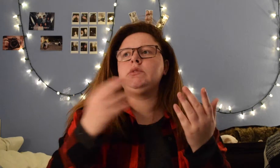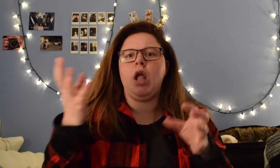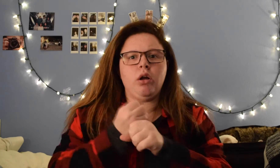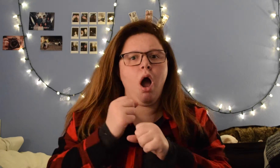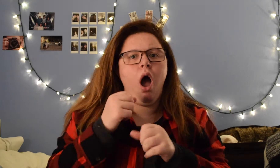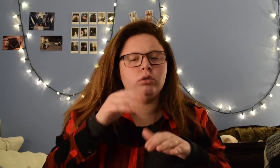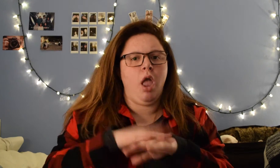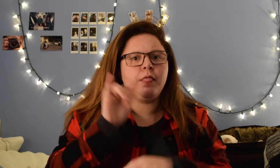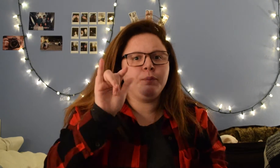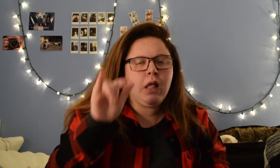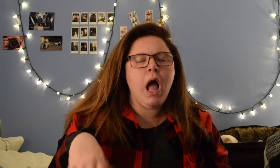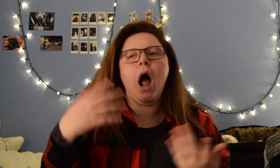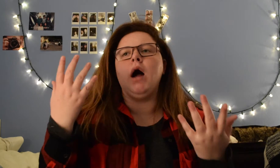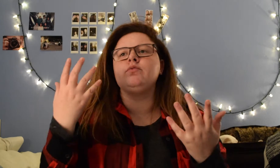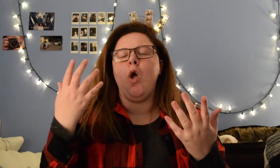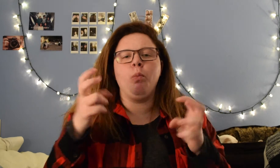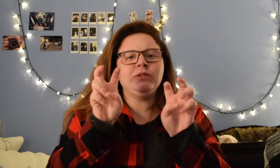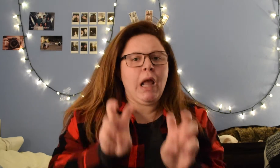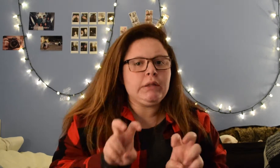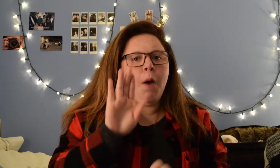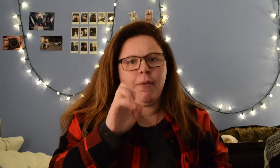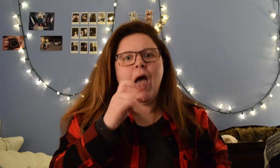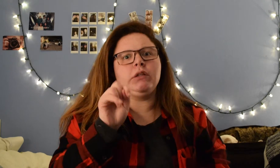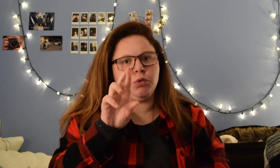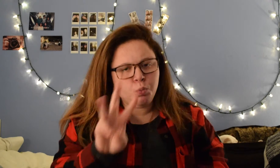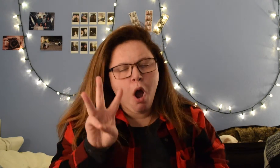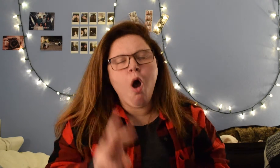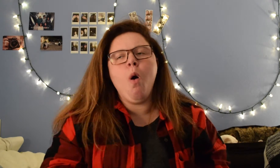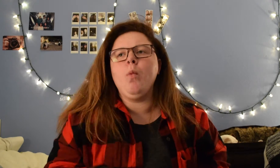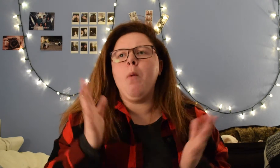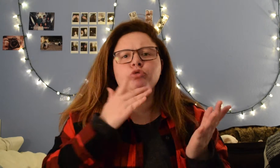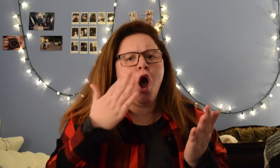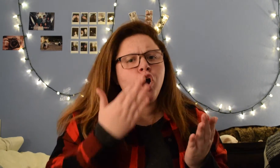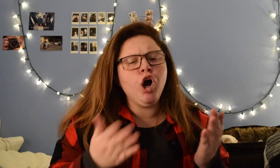We actually got on the plane and sat down in the exit row. It was all good